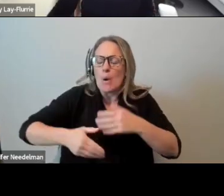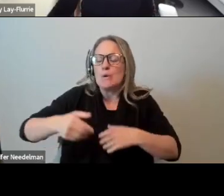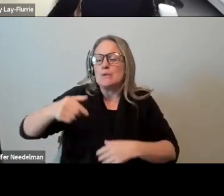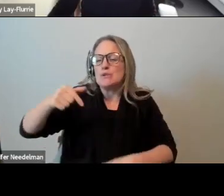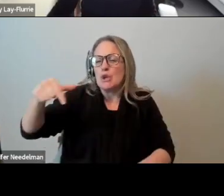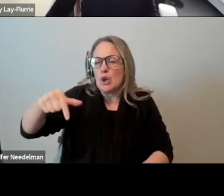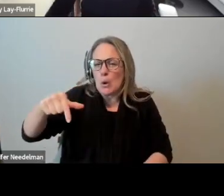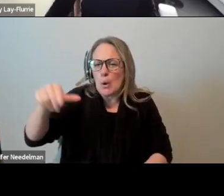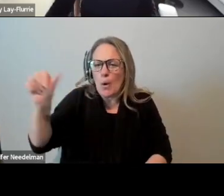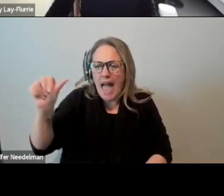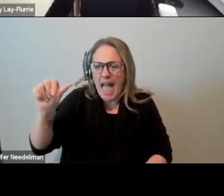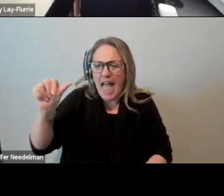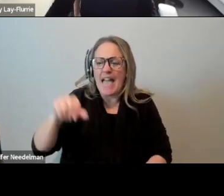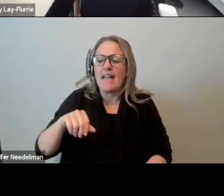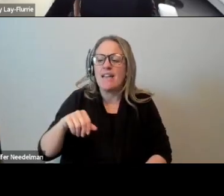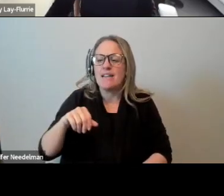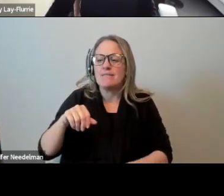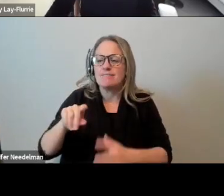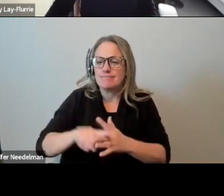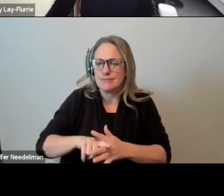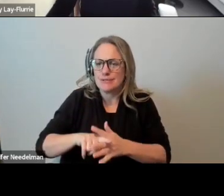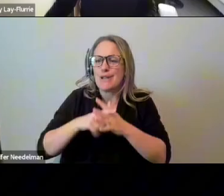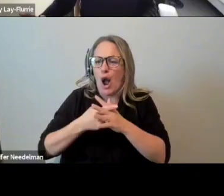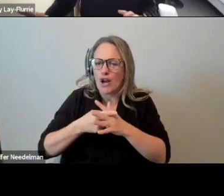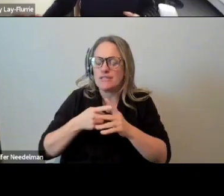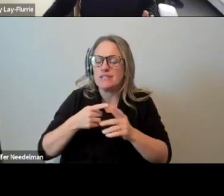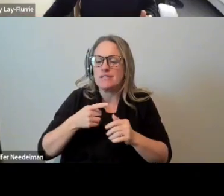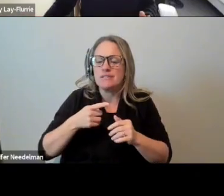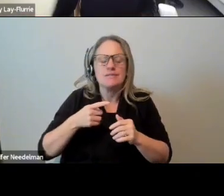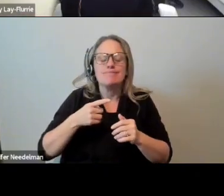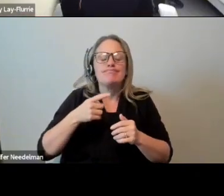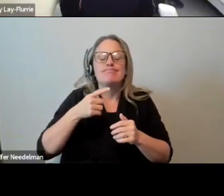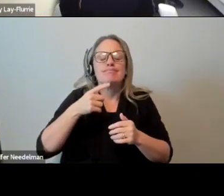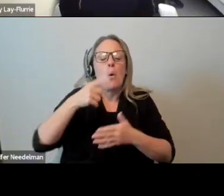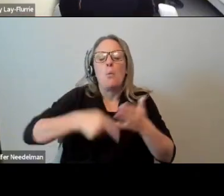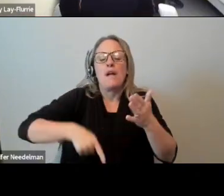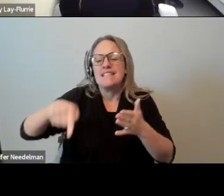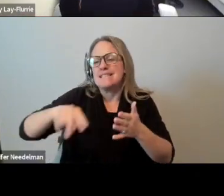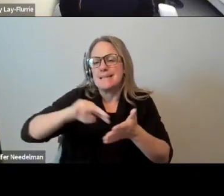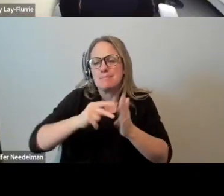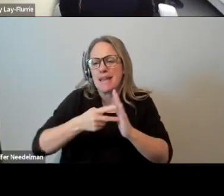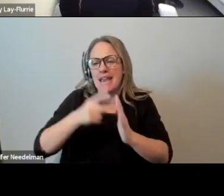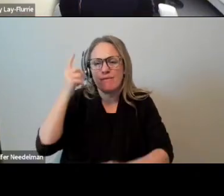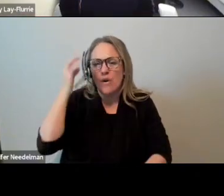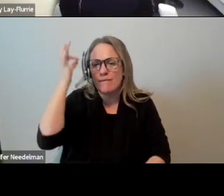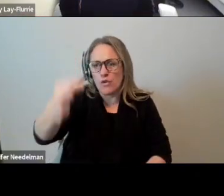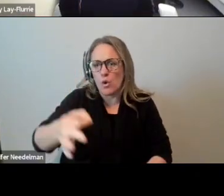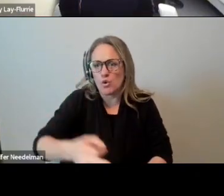I see some in the chat there - to what does this mean for the future? Well, we've been having a -